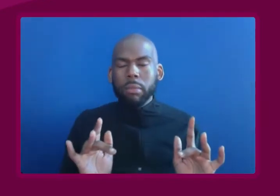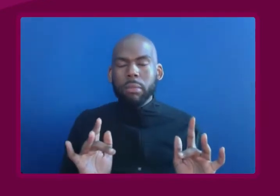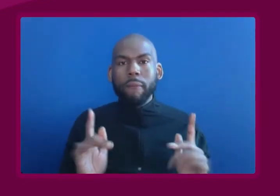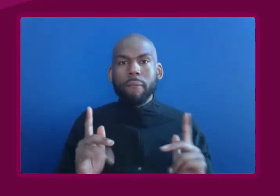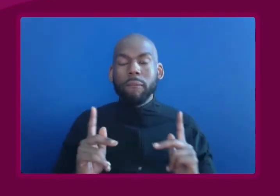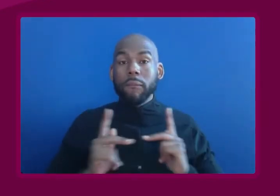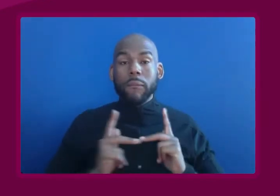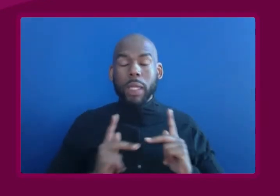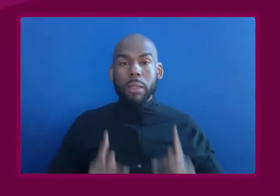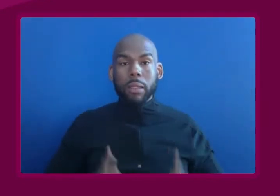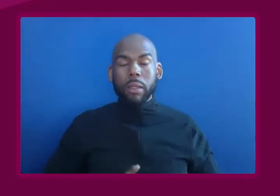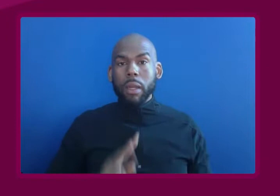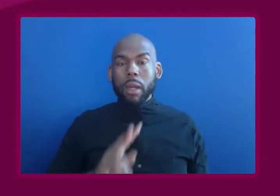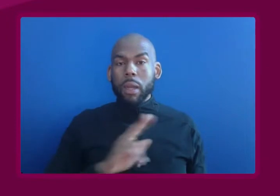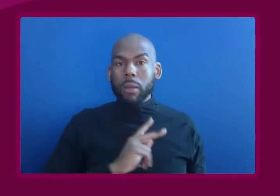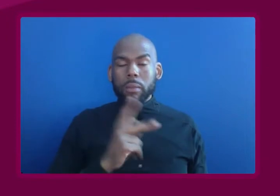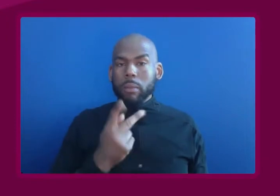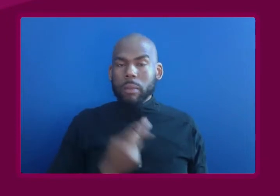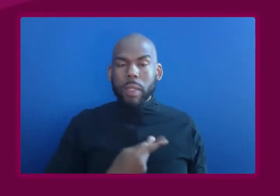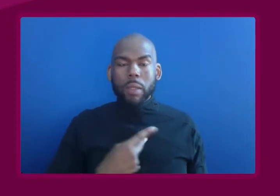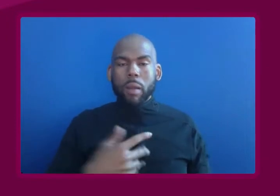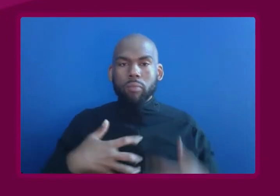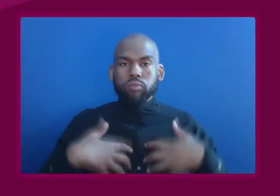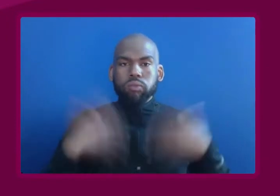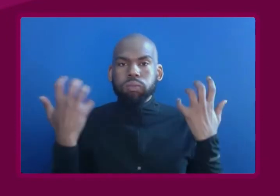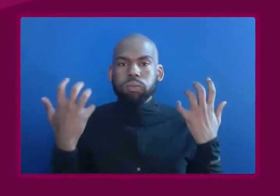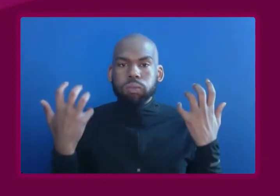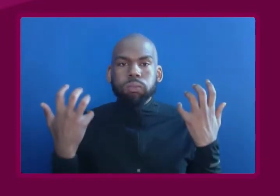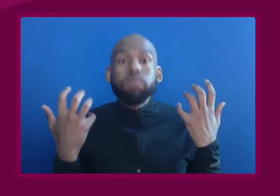physically upset.